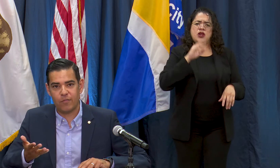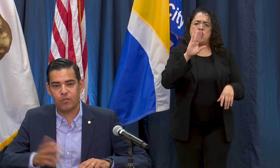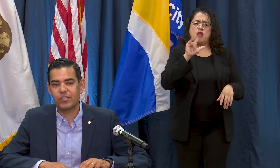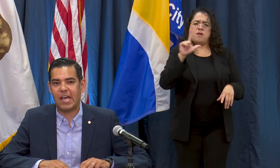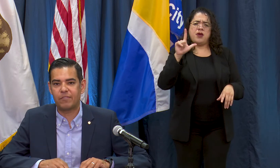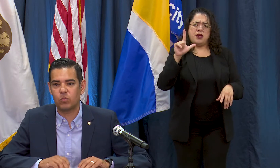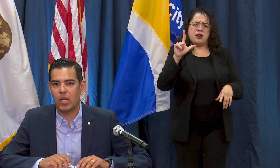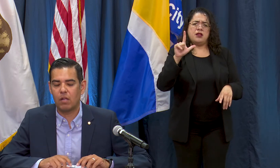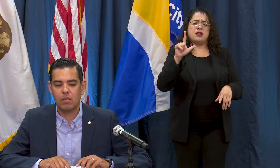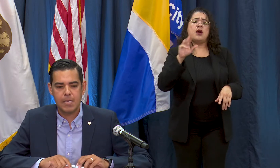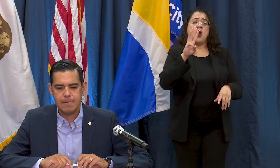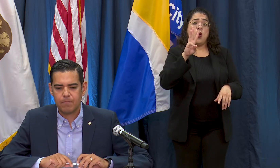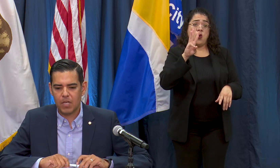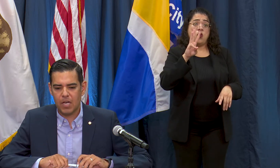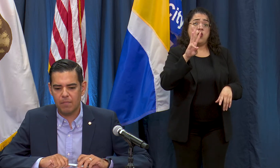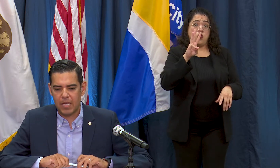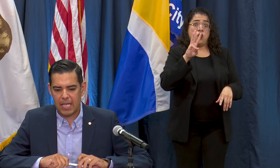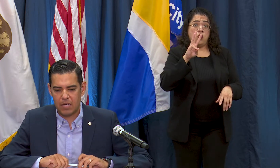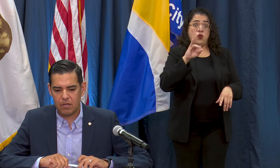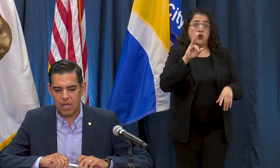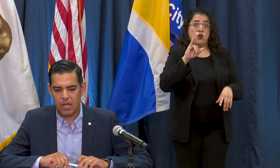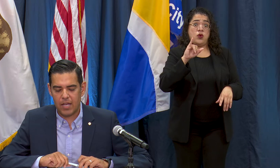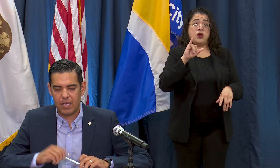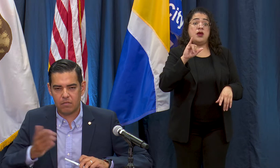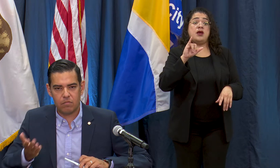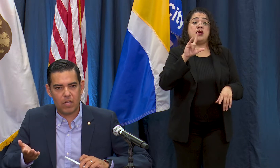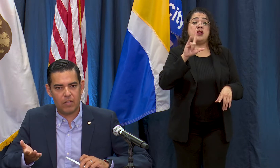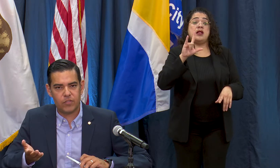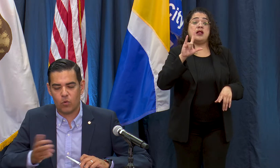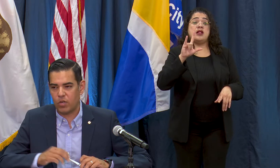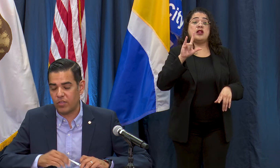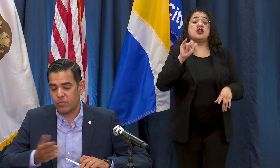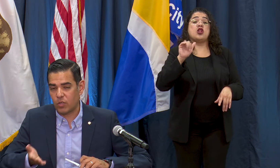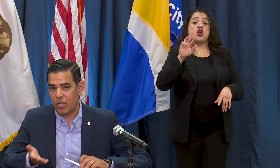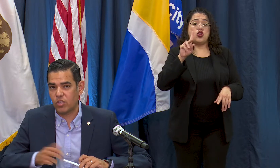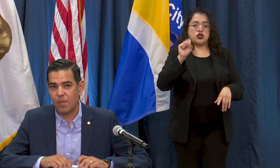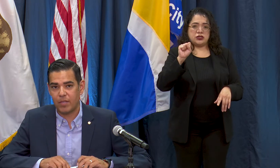Governor staff as well and and Senator Wiener is doing a great job by doing